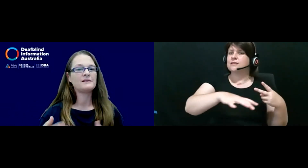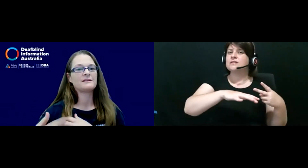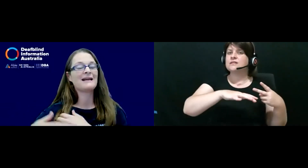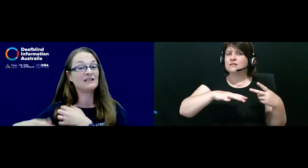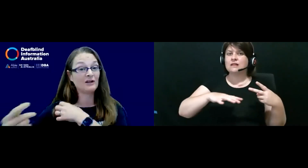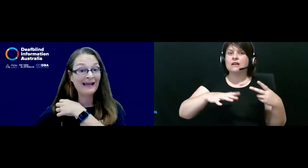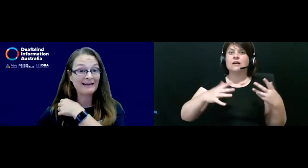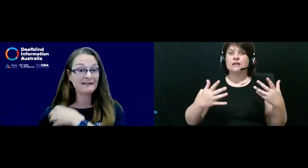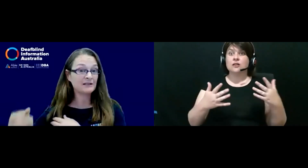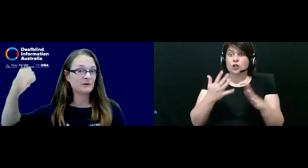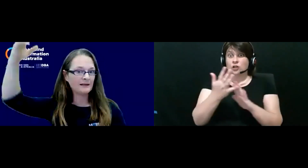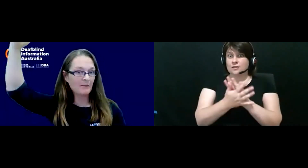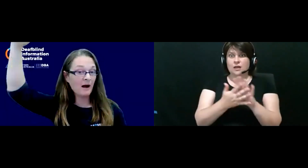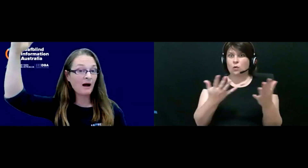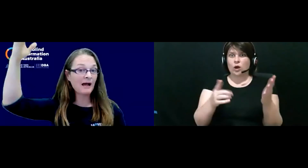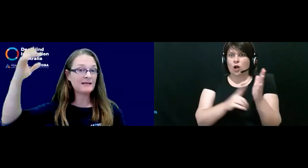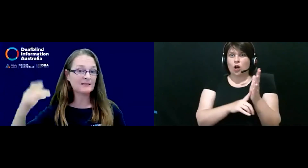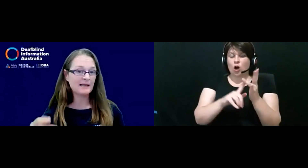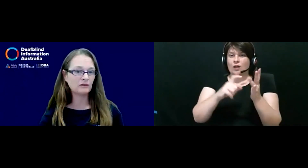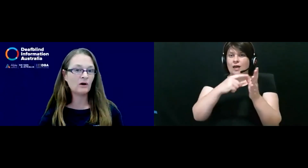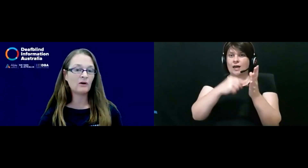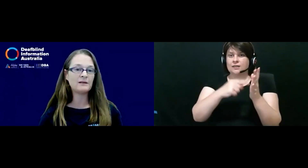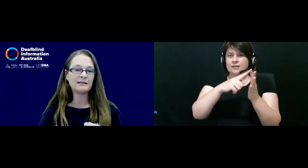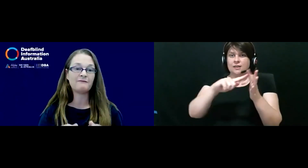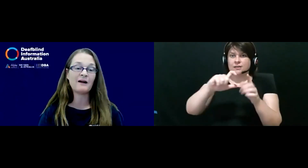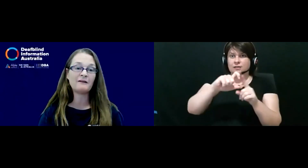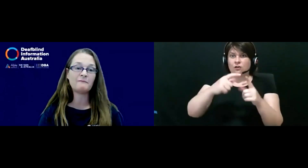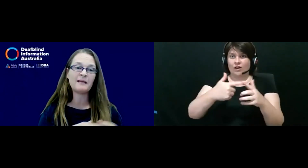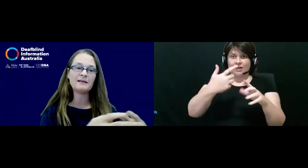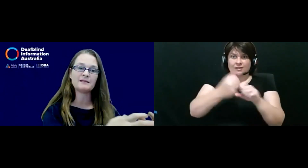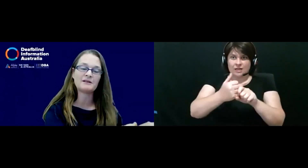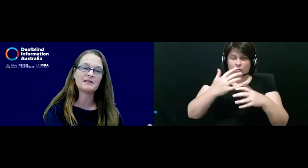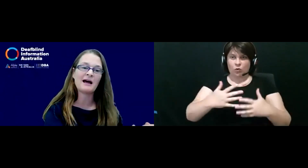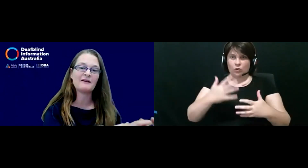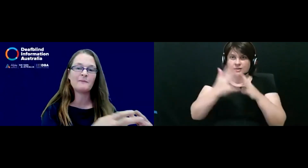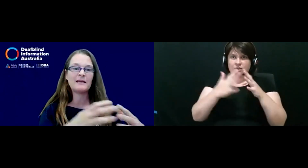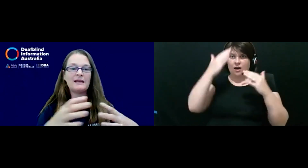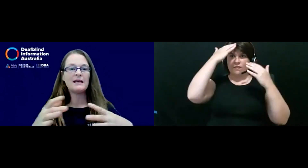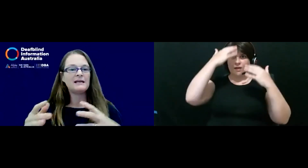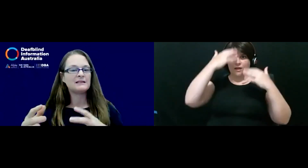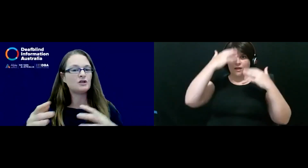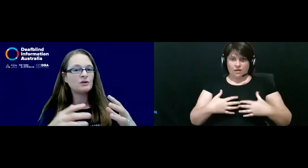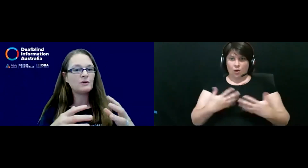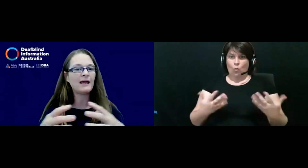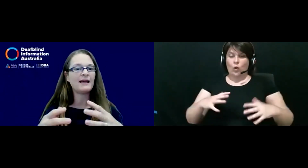sign is located. So is it up high, down low, in front, to the sifd, two hands,